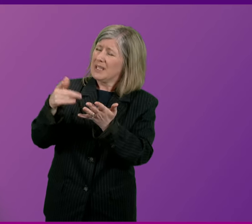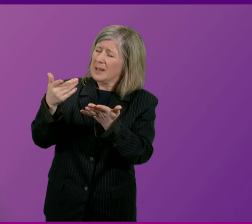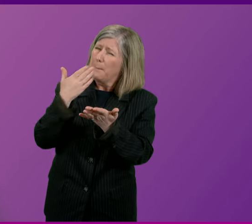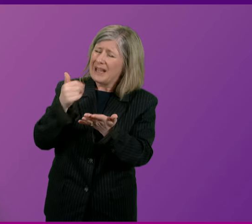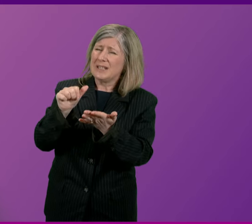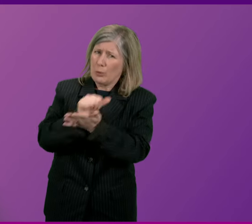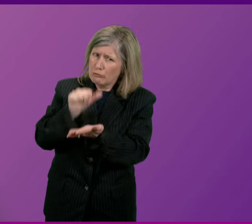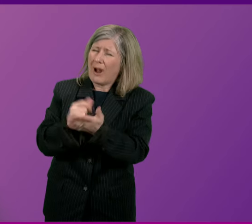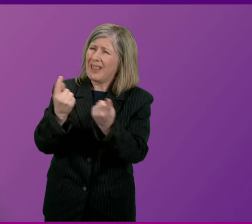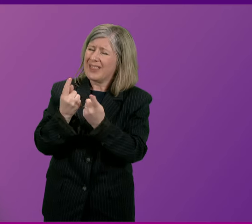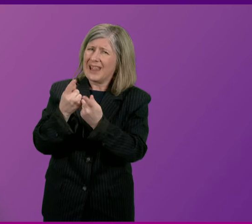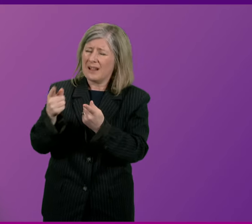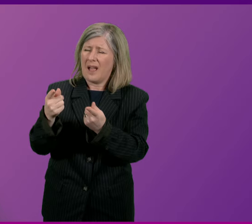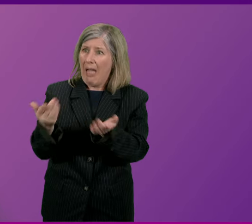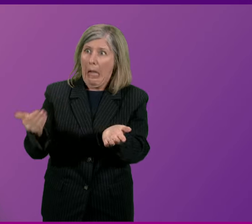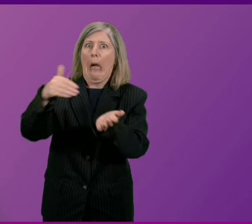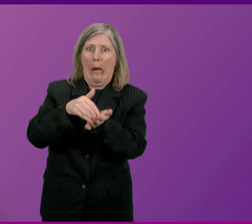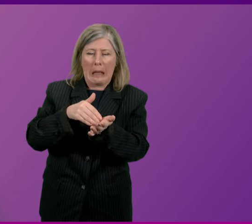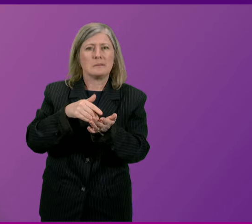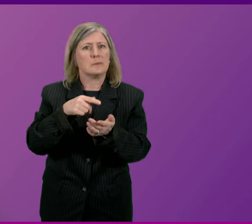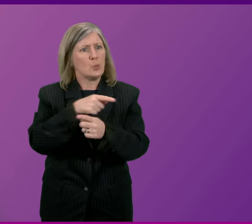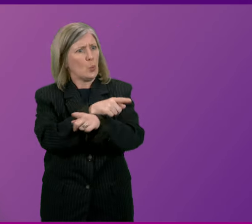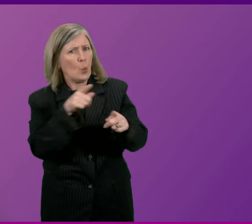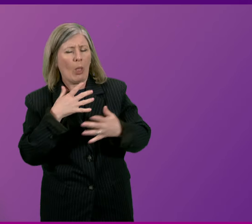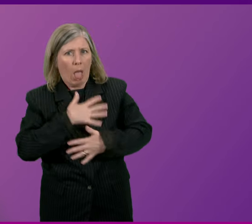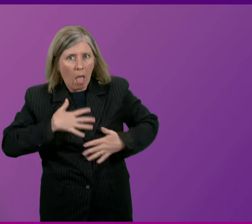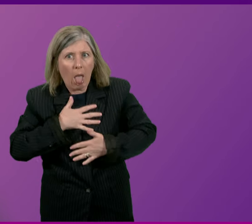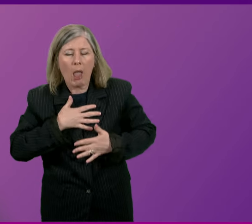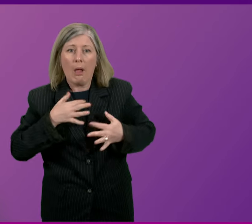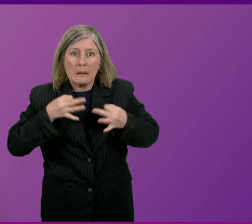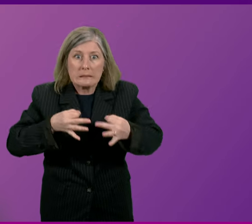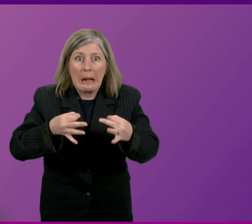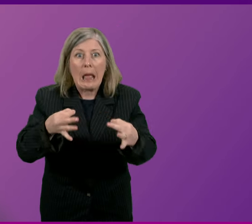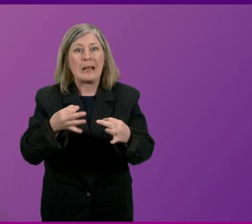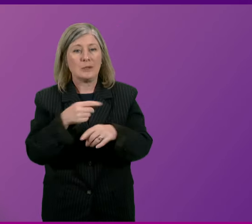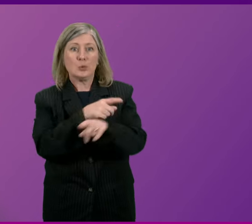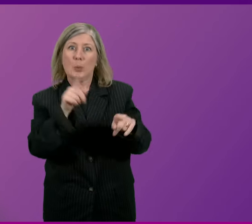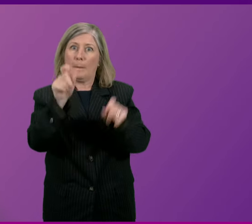and why he is adding to the distress and delays of the Horizon victims?